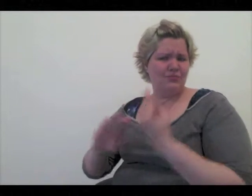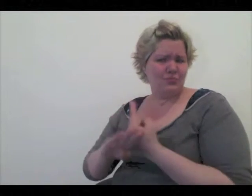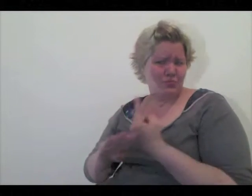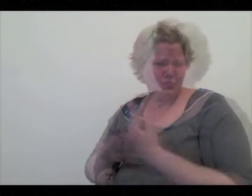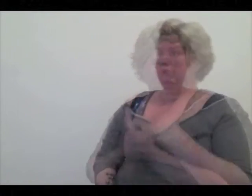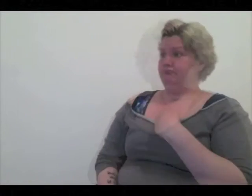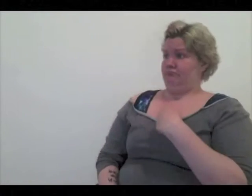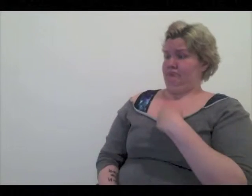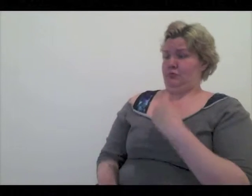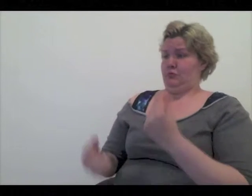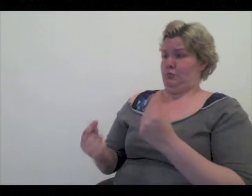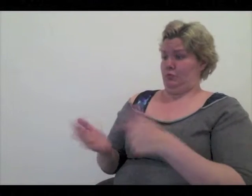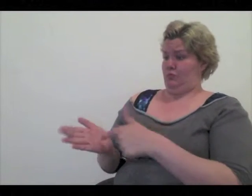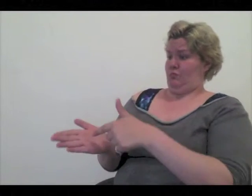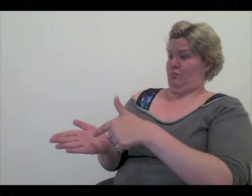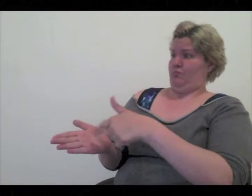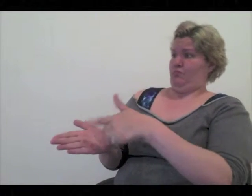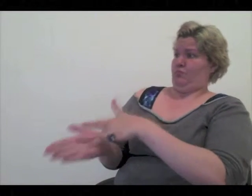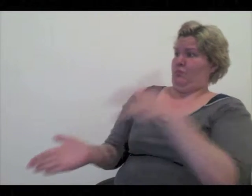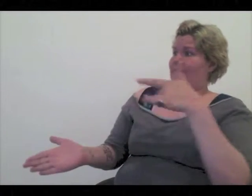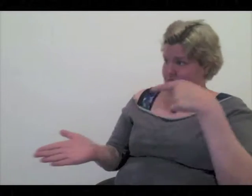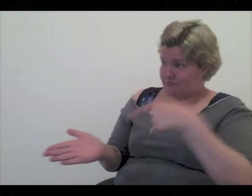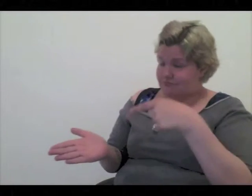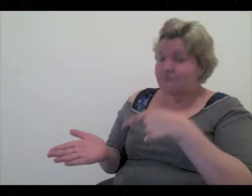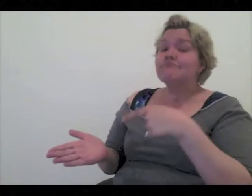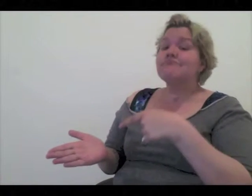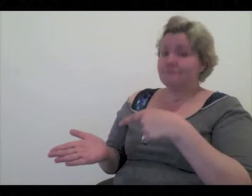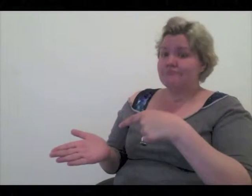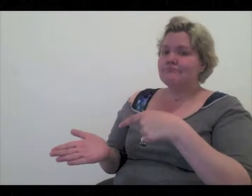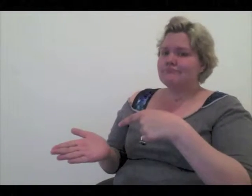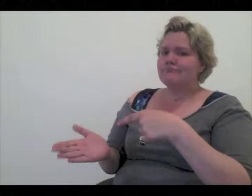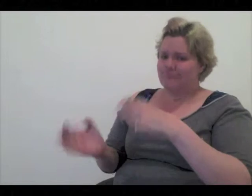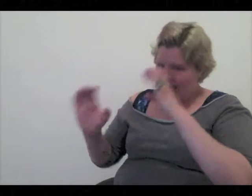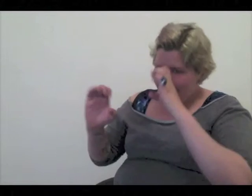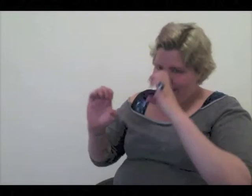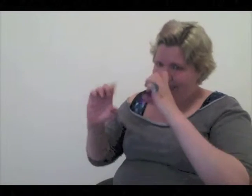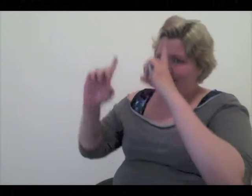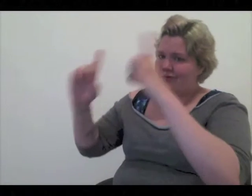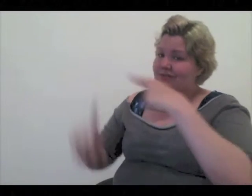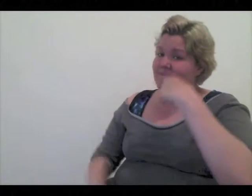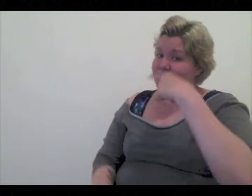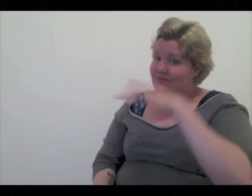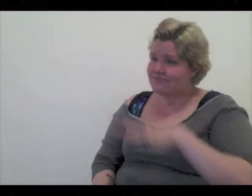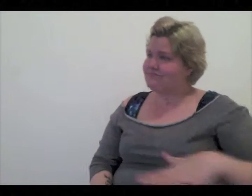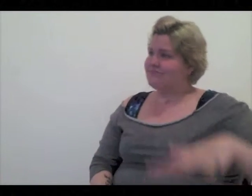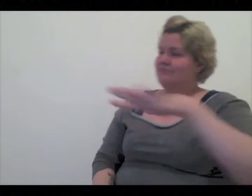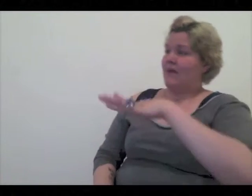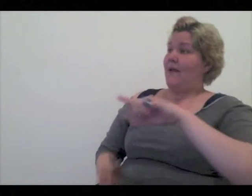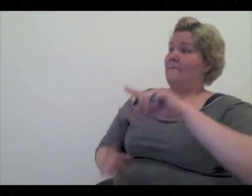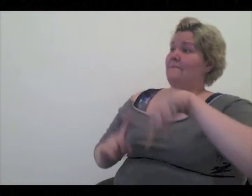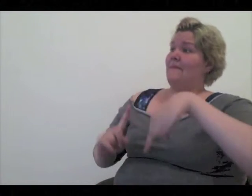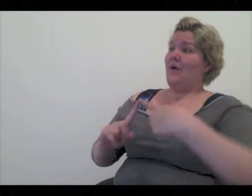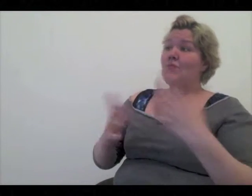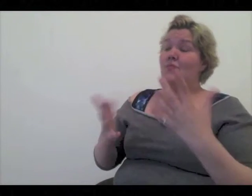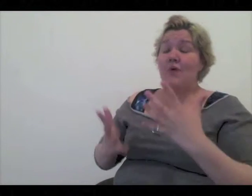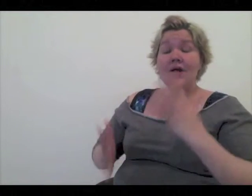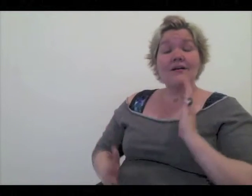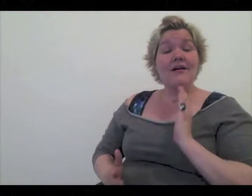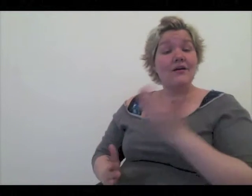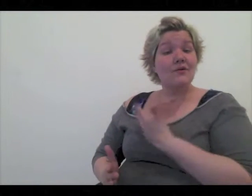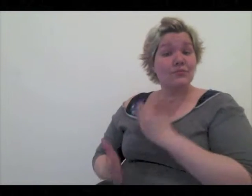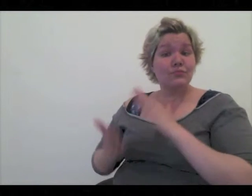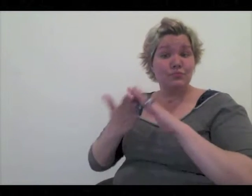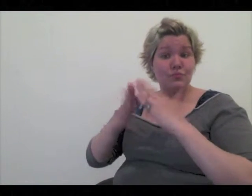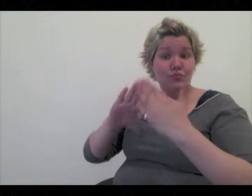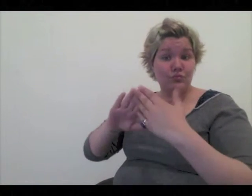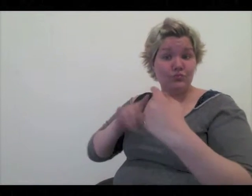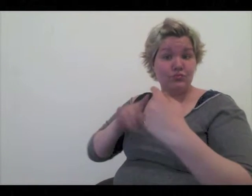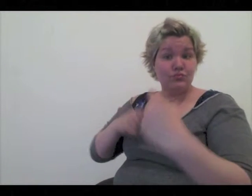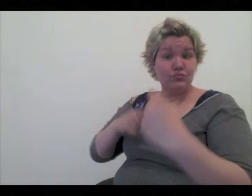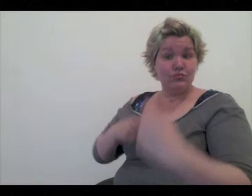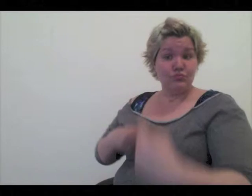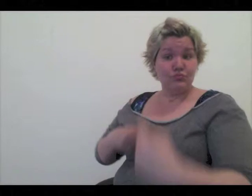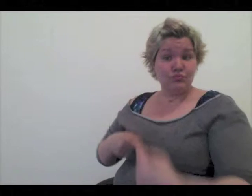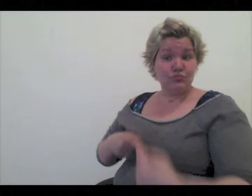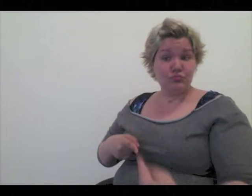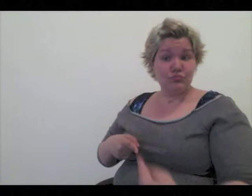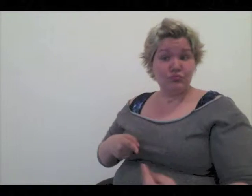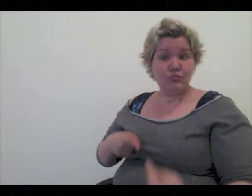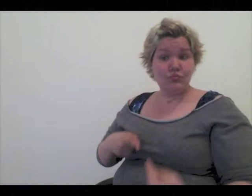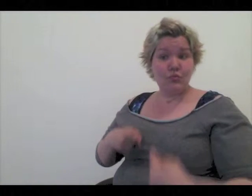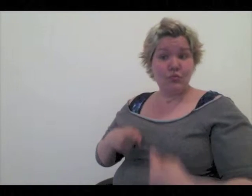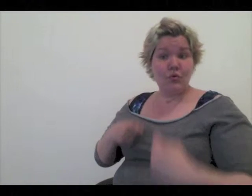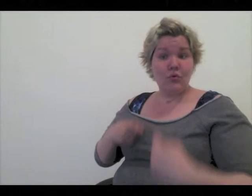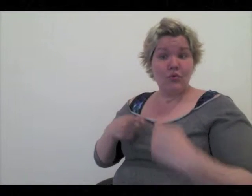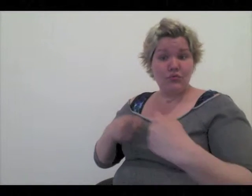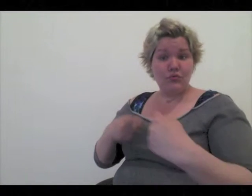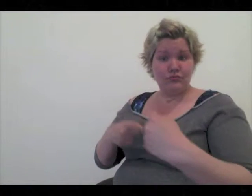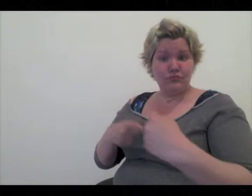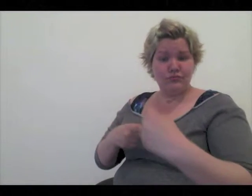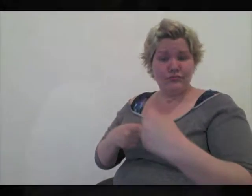I used this privilege to educate hearing people about the Deaf community struggles.